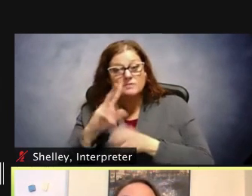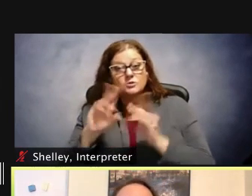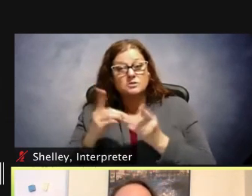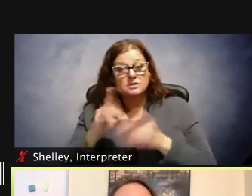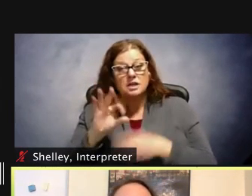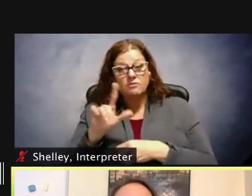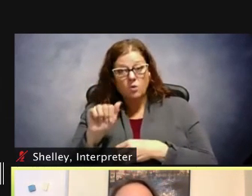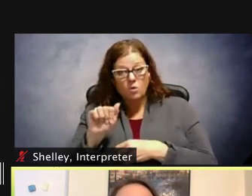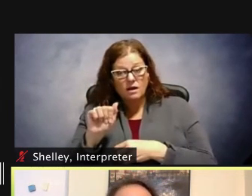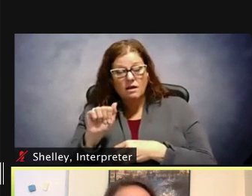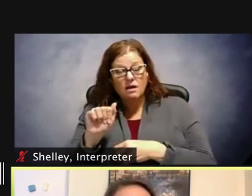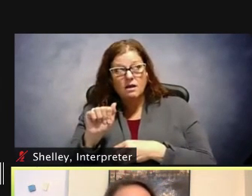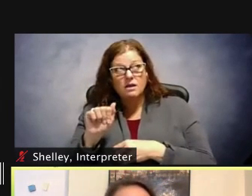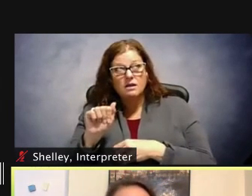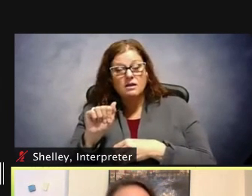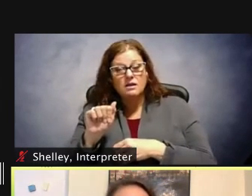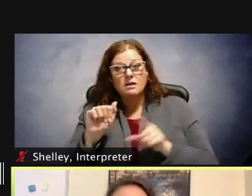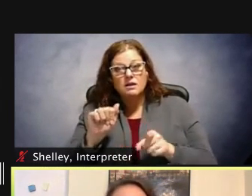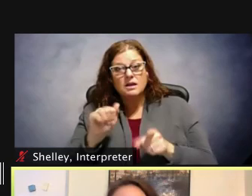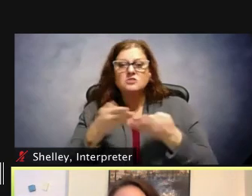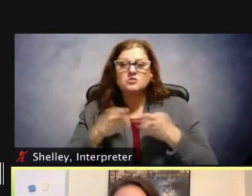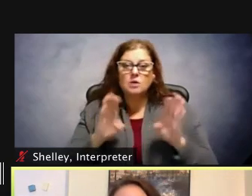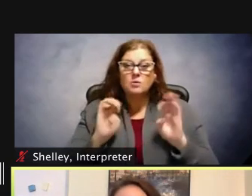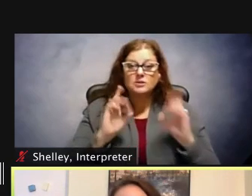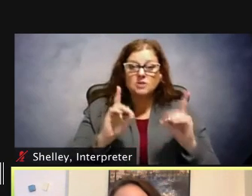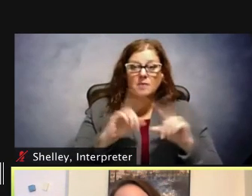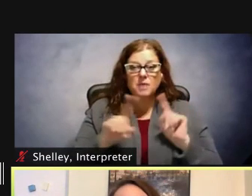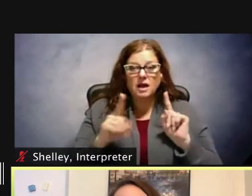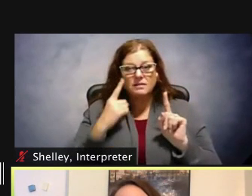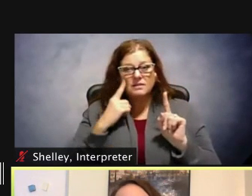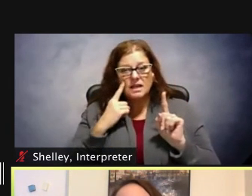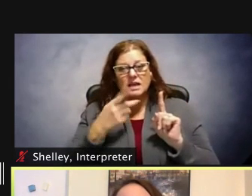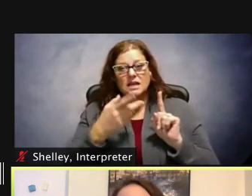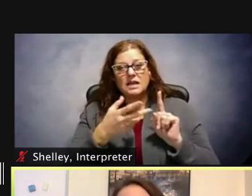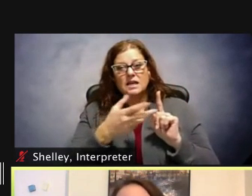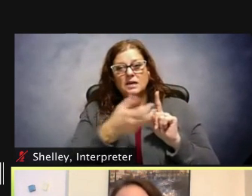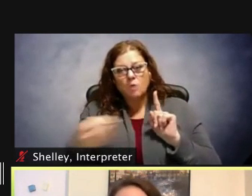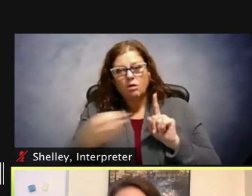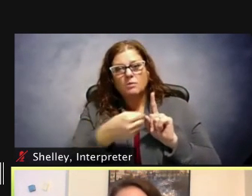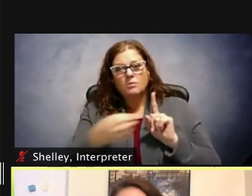and he was gen ed. However I think he was being pulled a lot into more of a resource room with